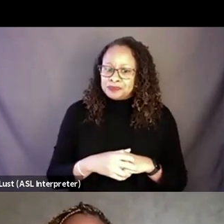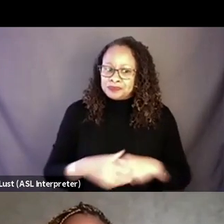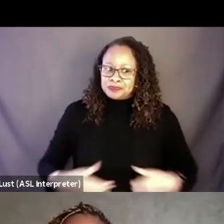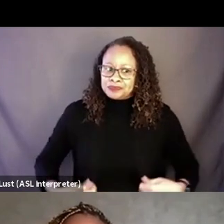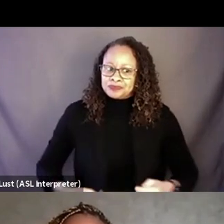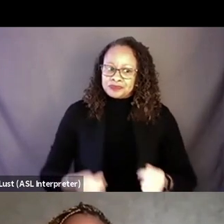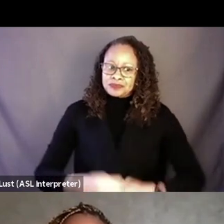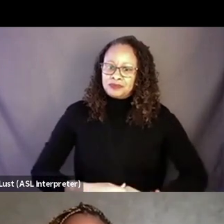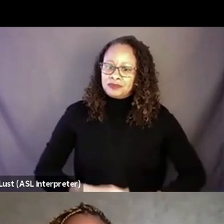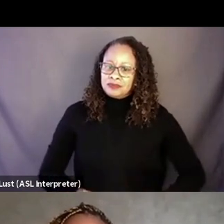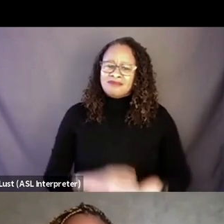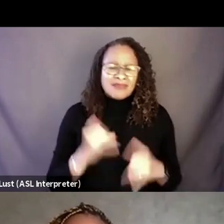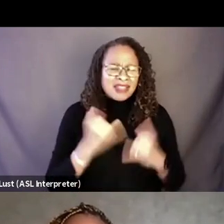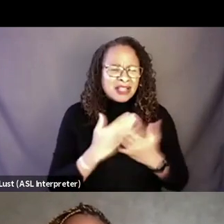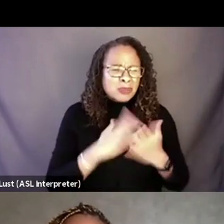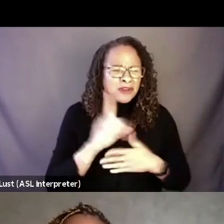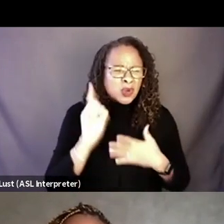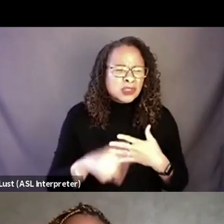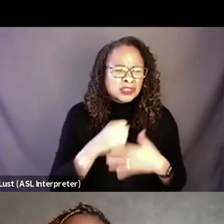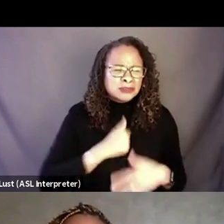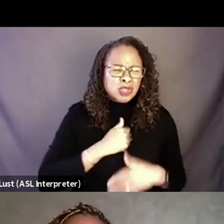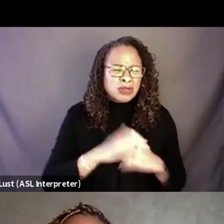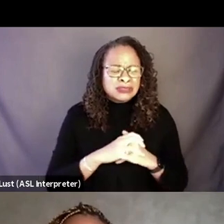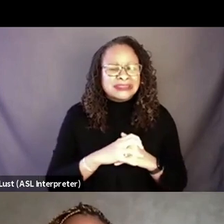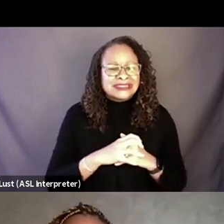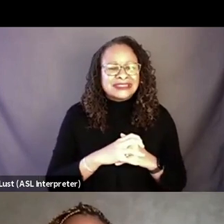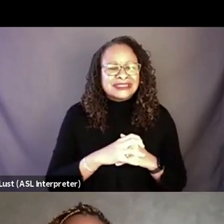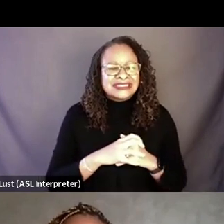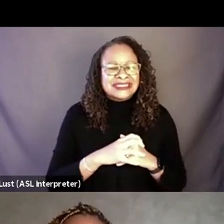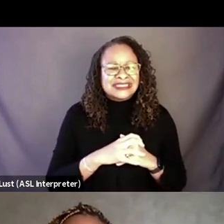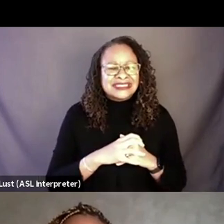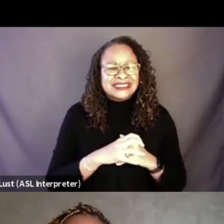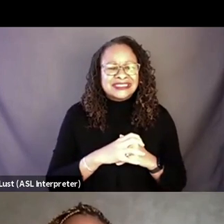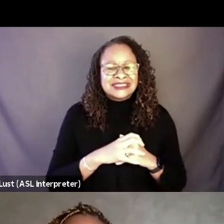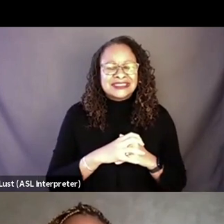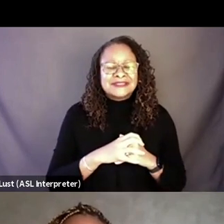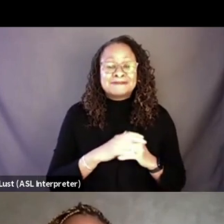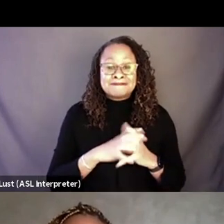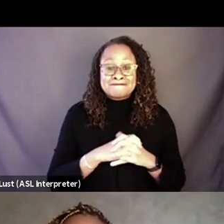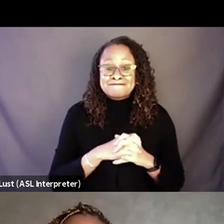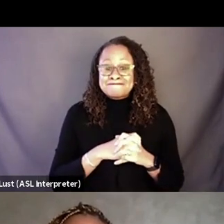What was the last part of your question? Sorry, I got disoriented abit. Oh okay the other part of my question